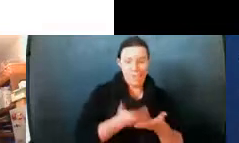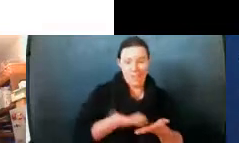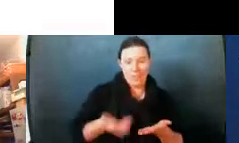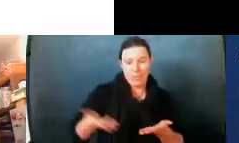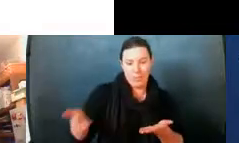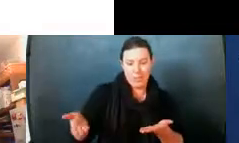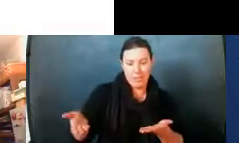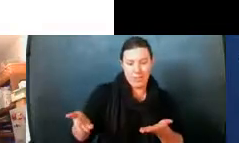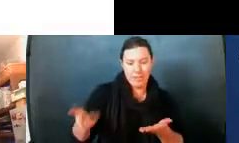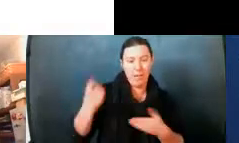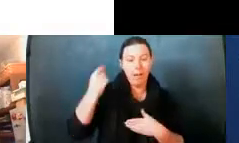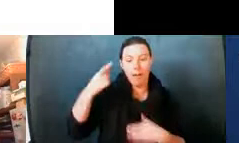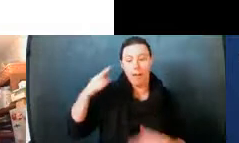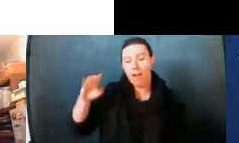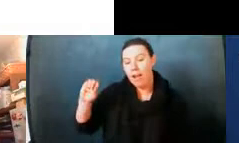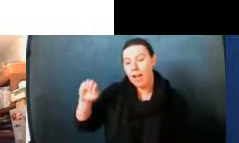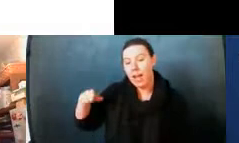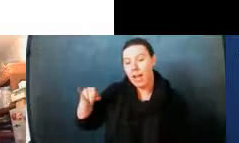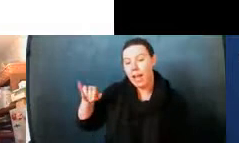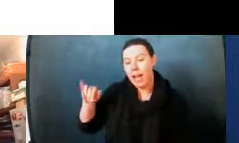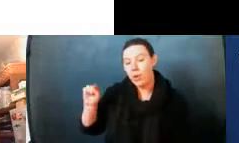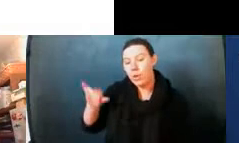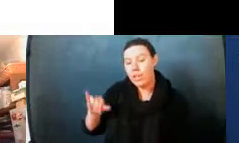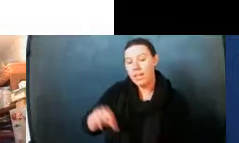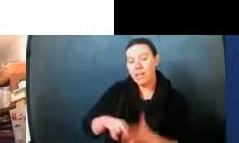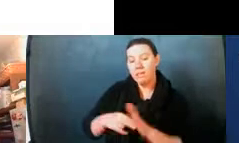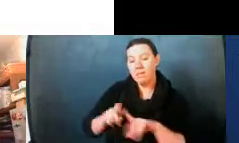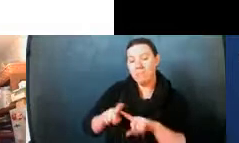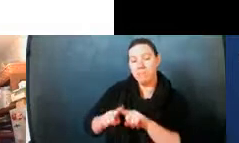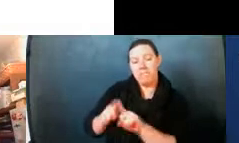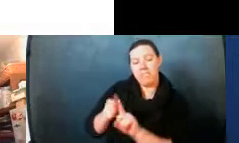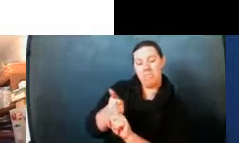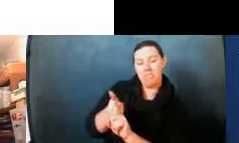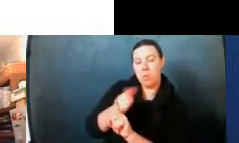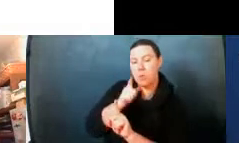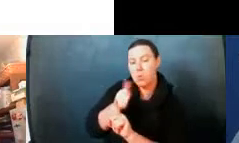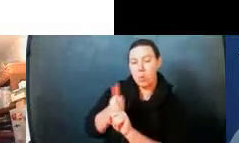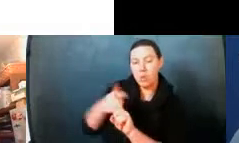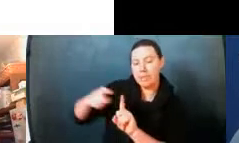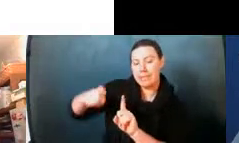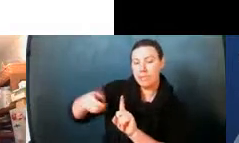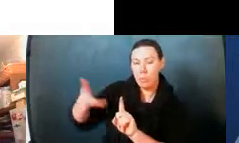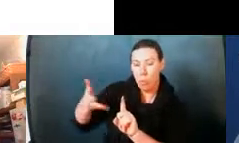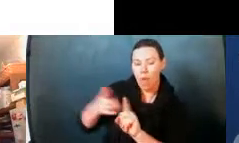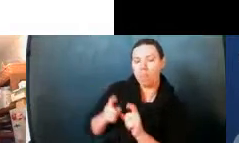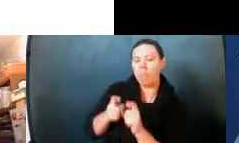Healthcare or health inequities have always existed and have been a part of the healthcare system.